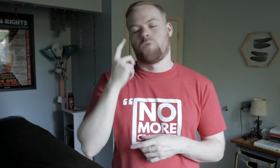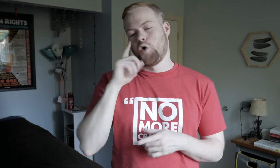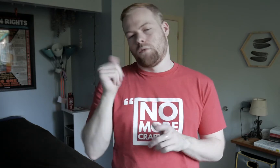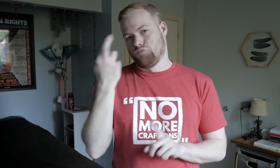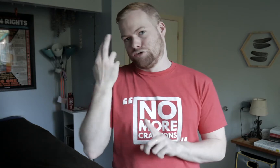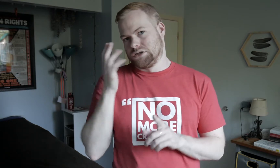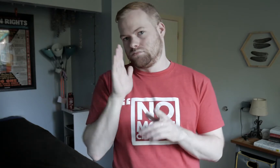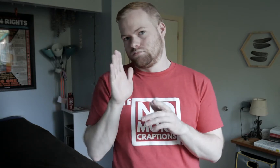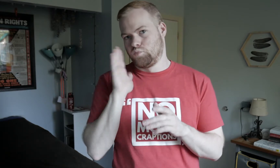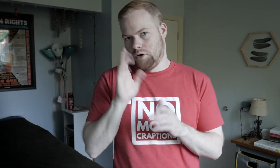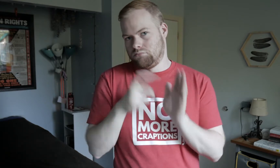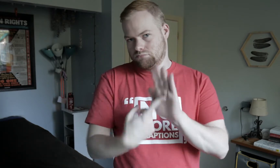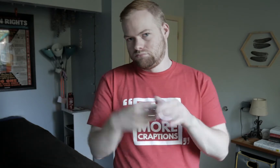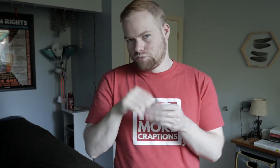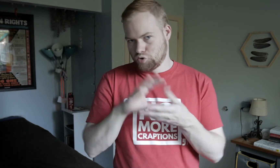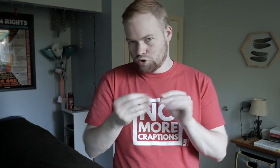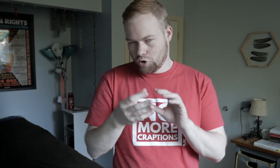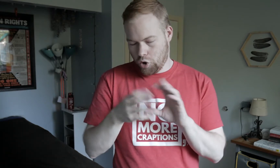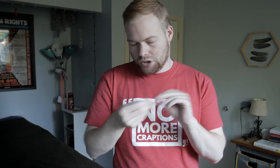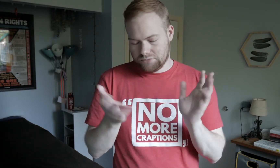For a reason that will be told in the story.